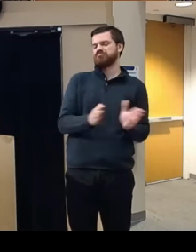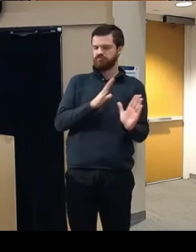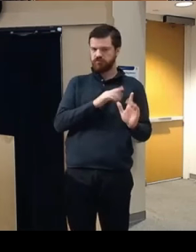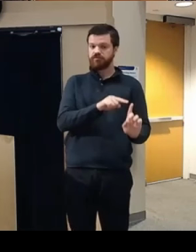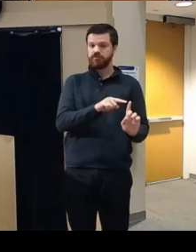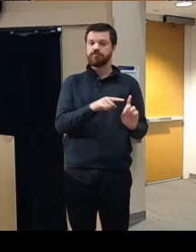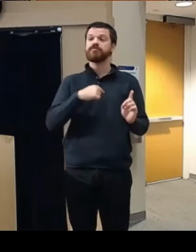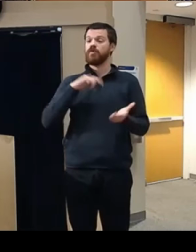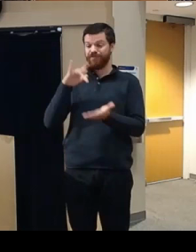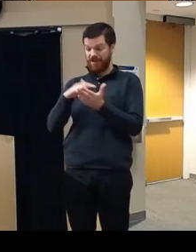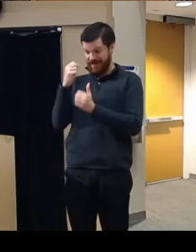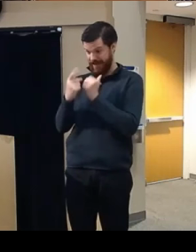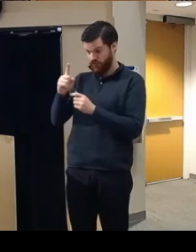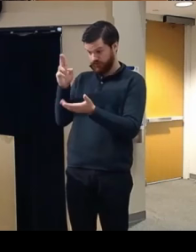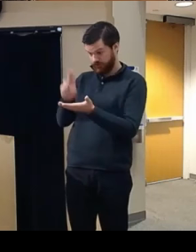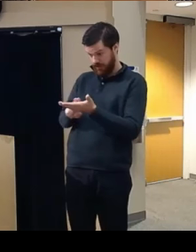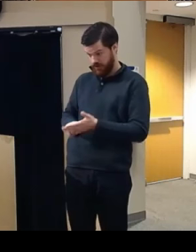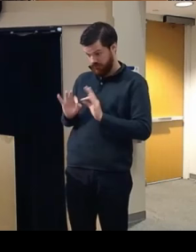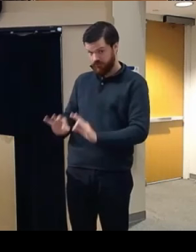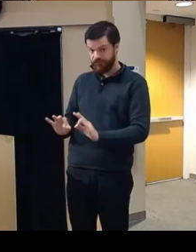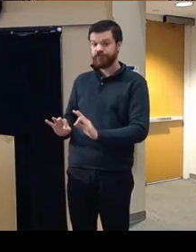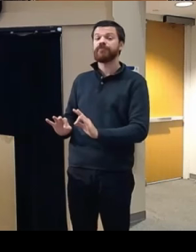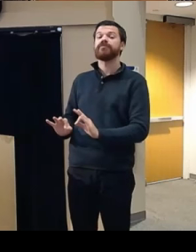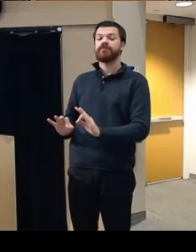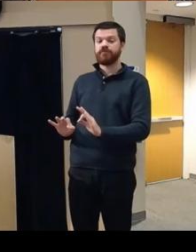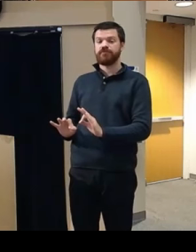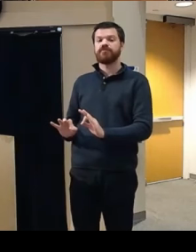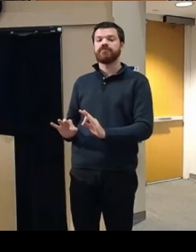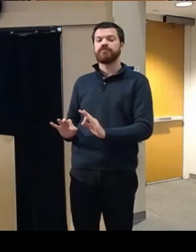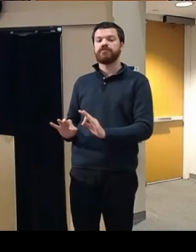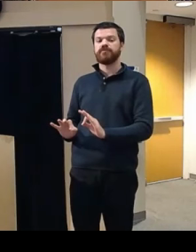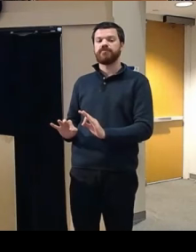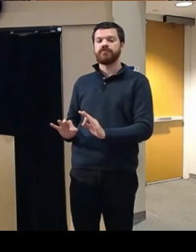Mark everyone assigned so we can move